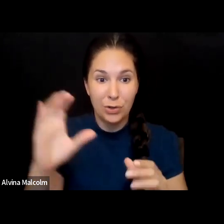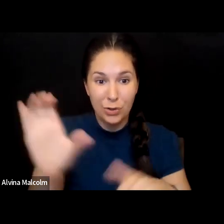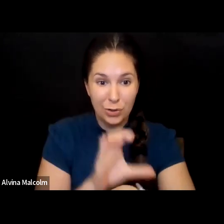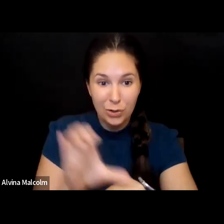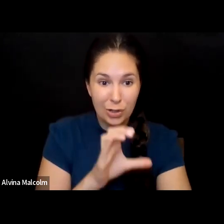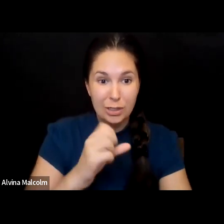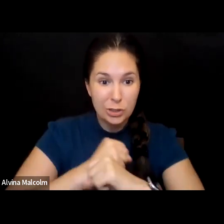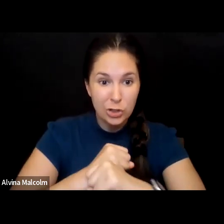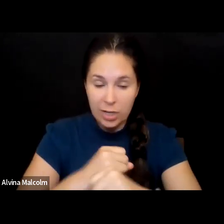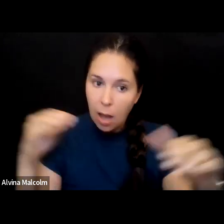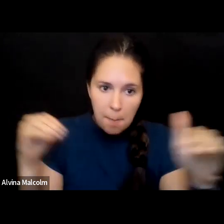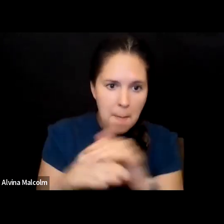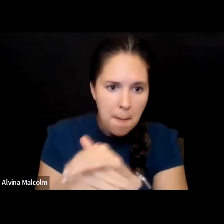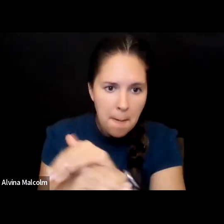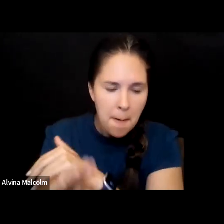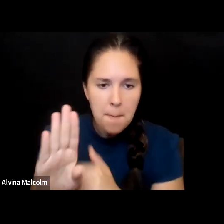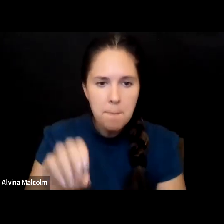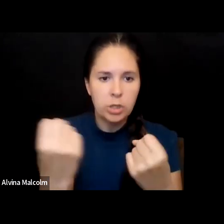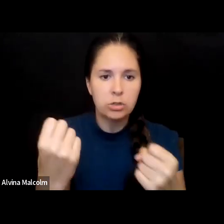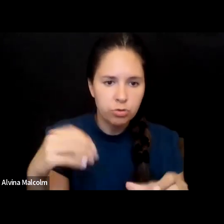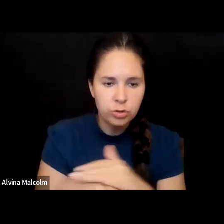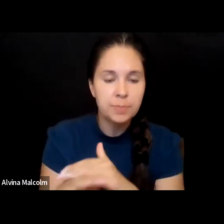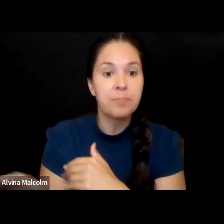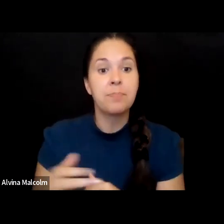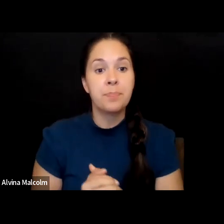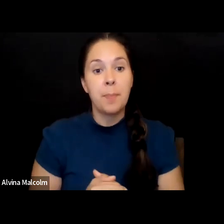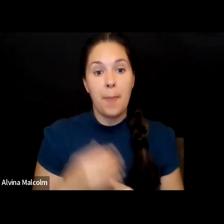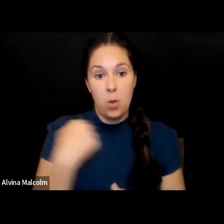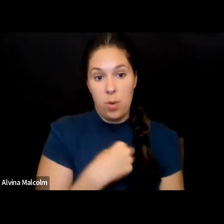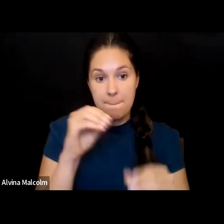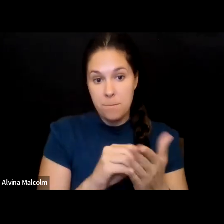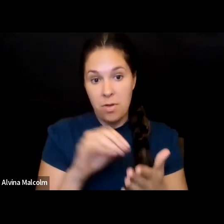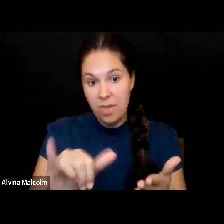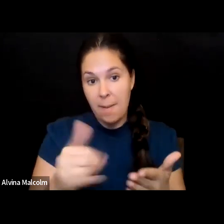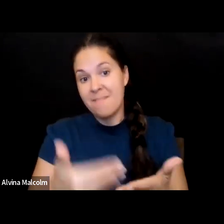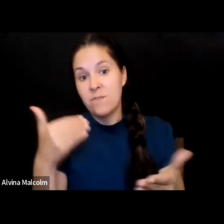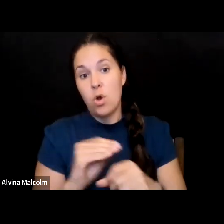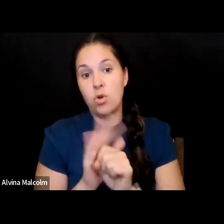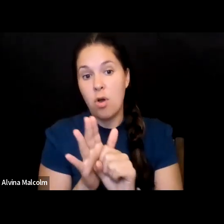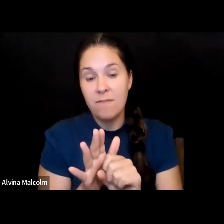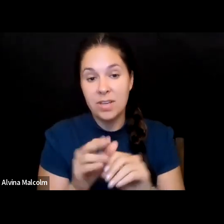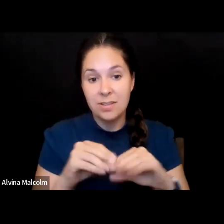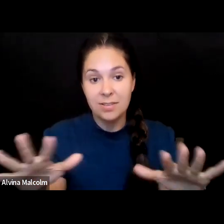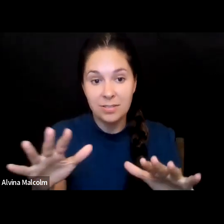or technological, such as a chemical release or power outages or mass cyber